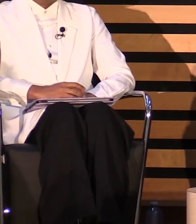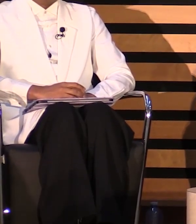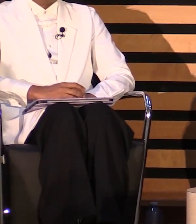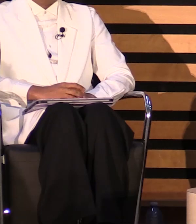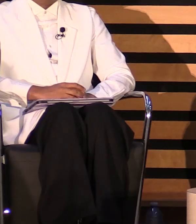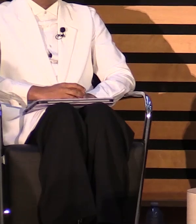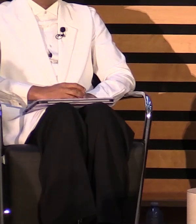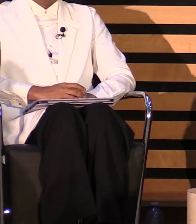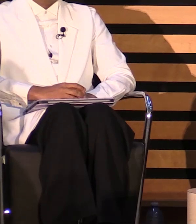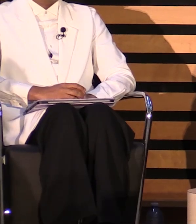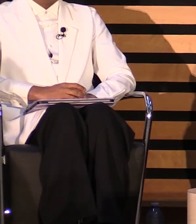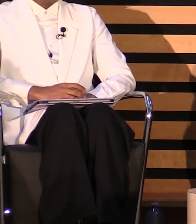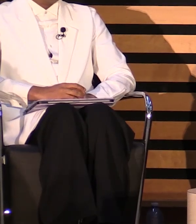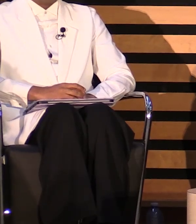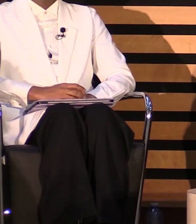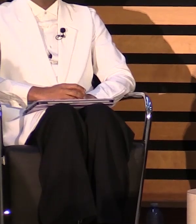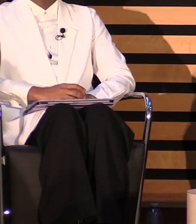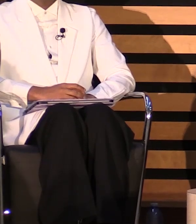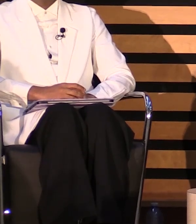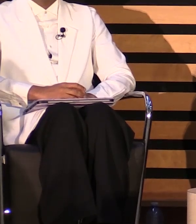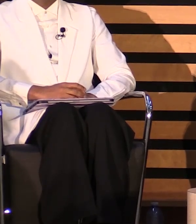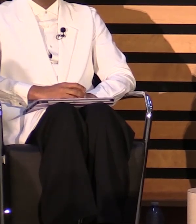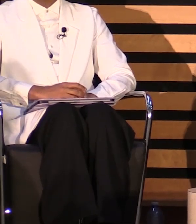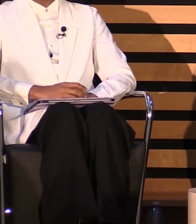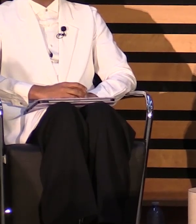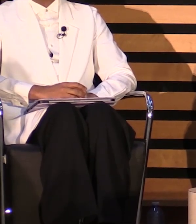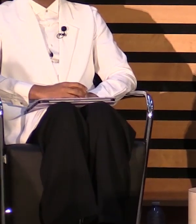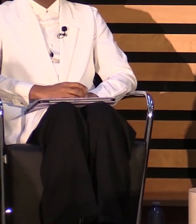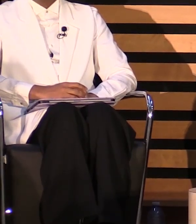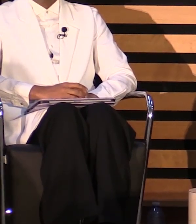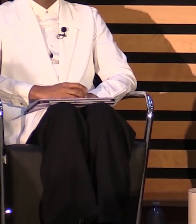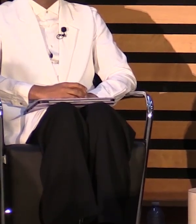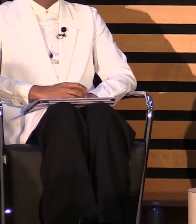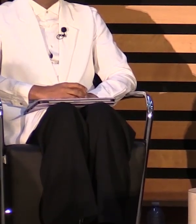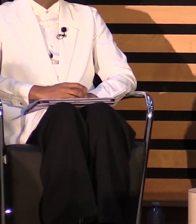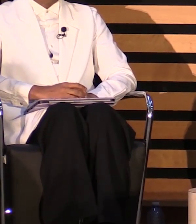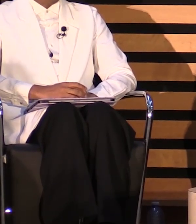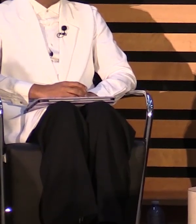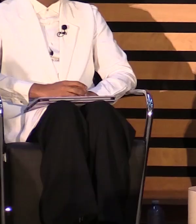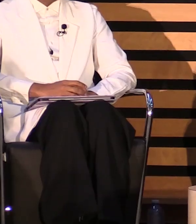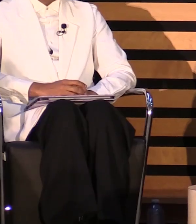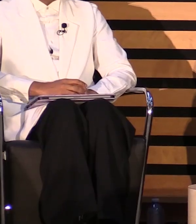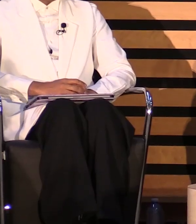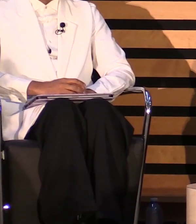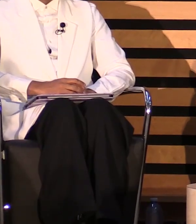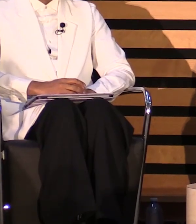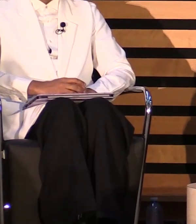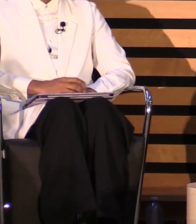you and help you develop a budget and plan and build in that accessibility.